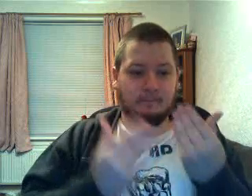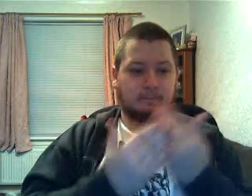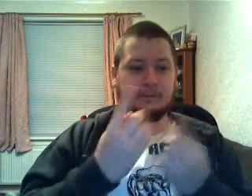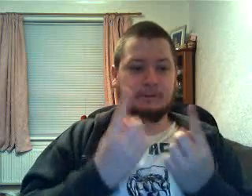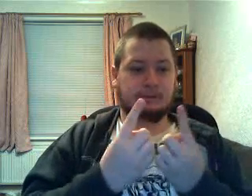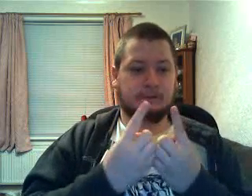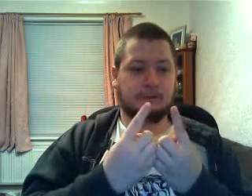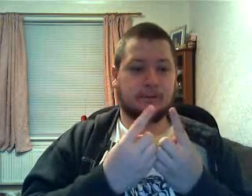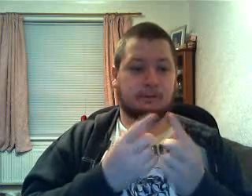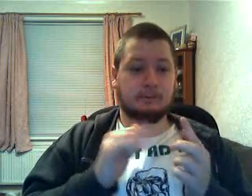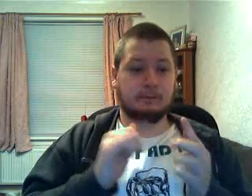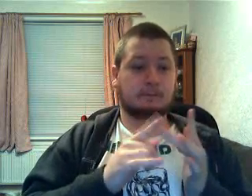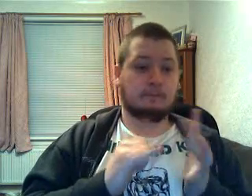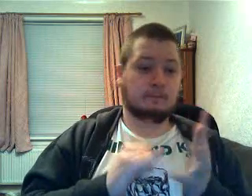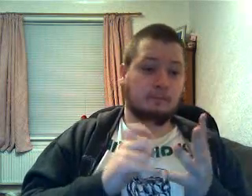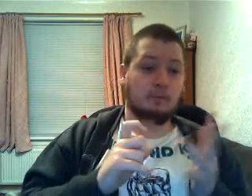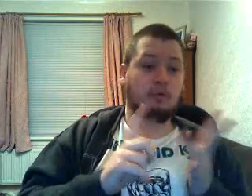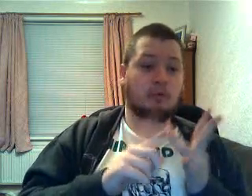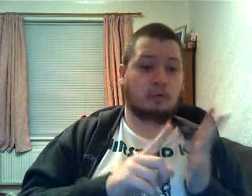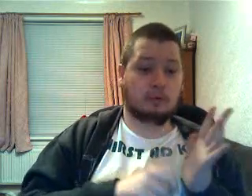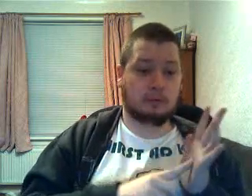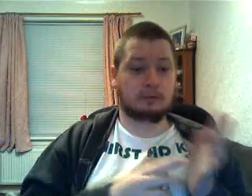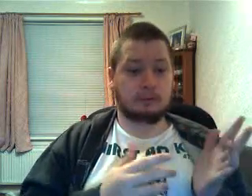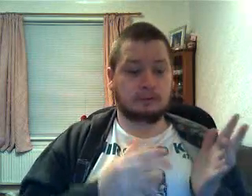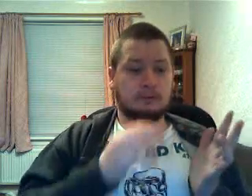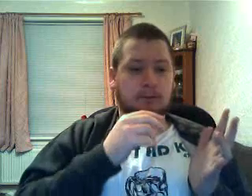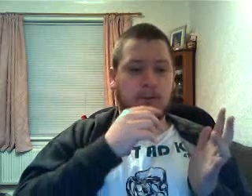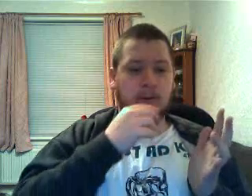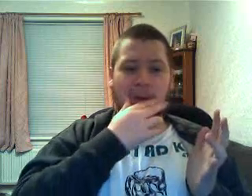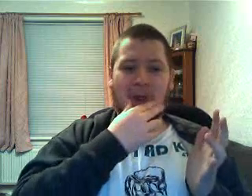new things so, cool